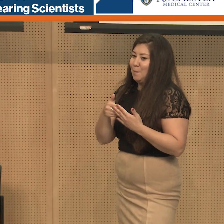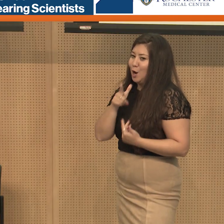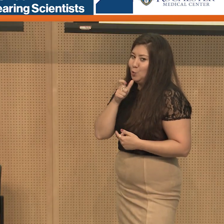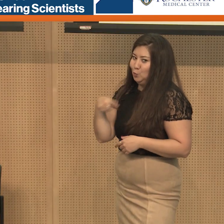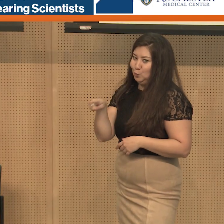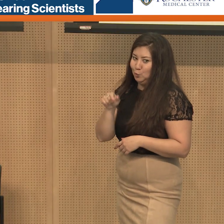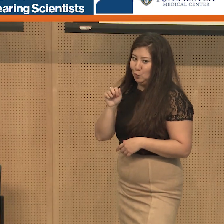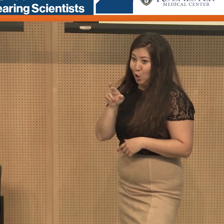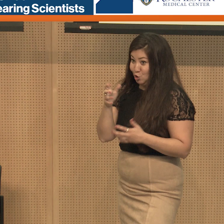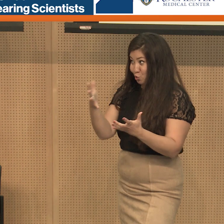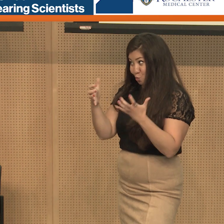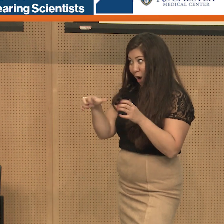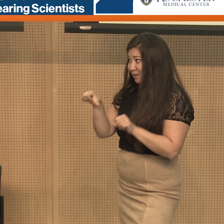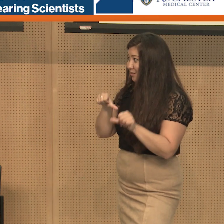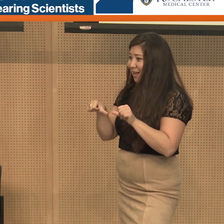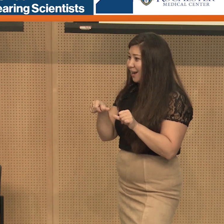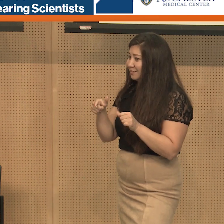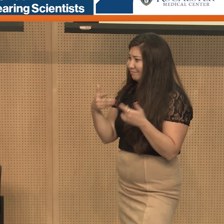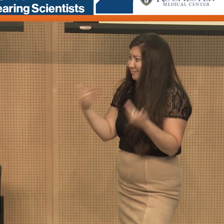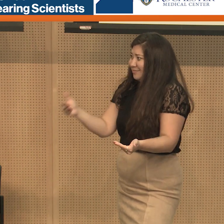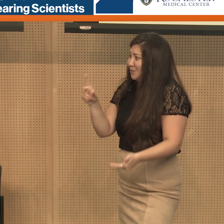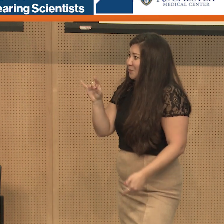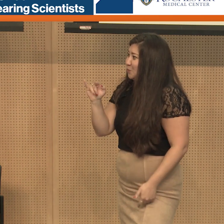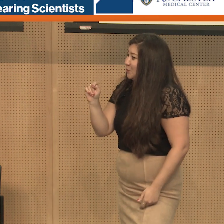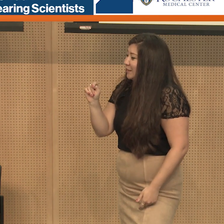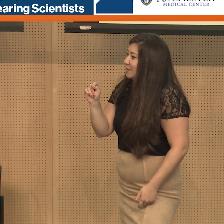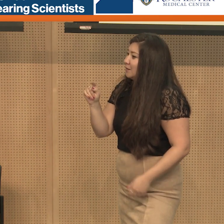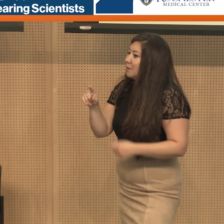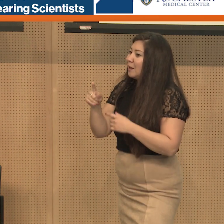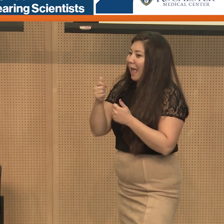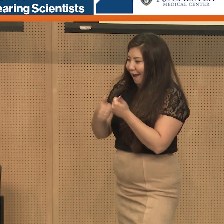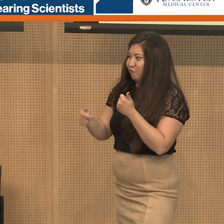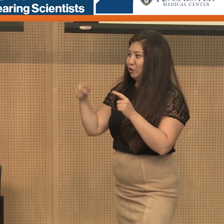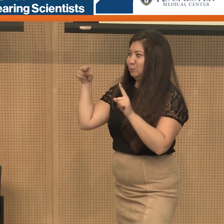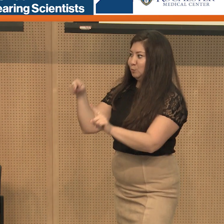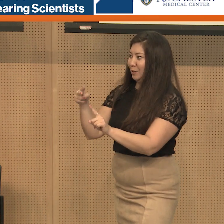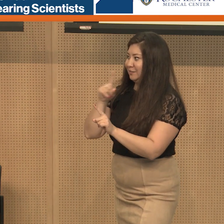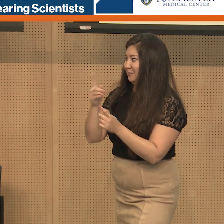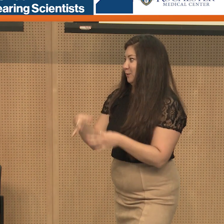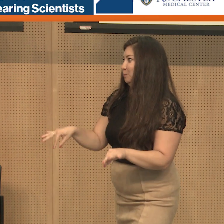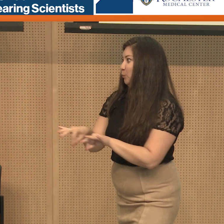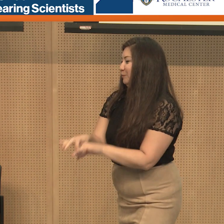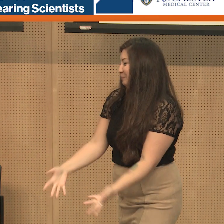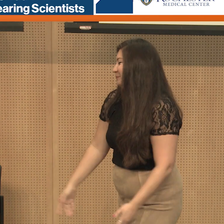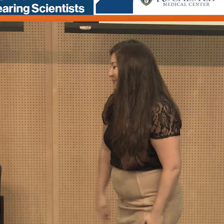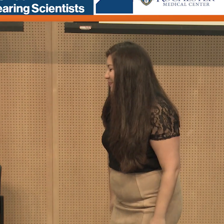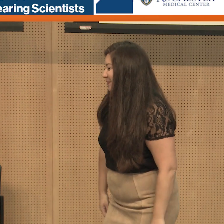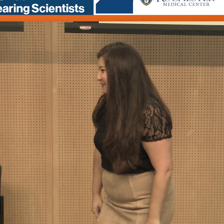If you want to be a scientist, really doesn't matter who you are. It's the drive that makes it.